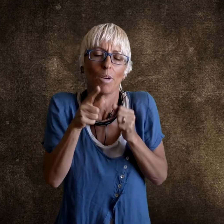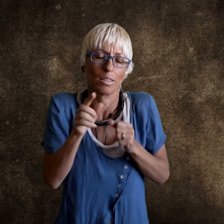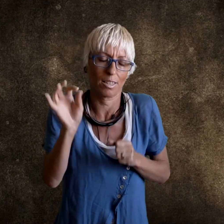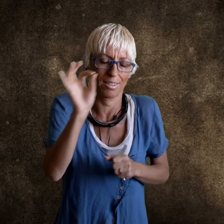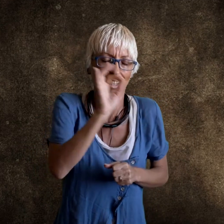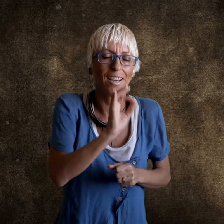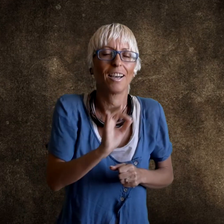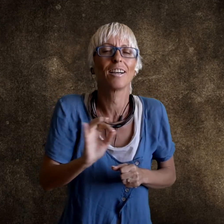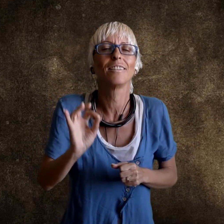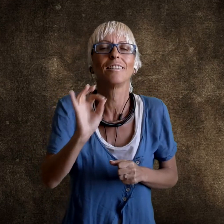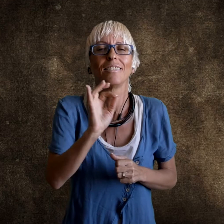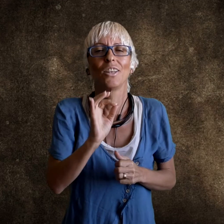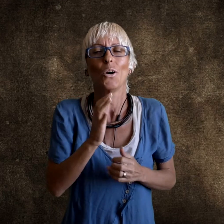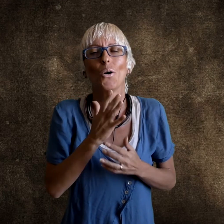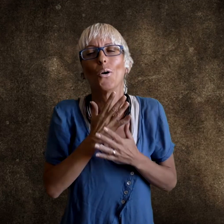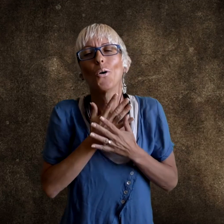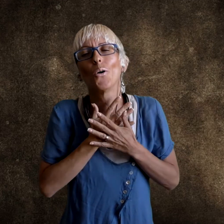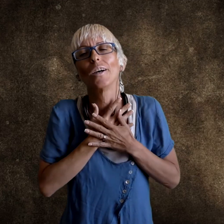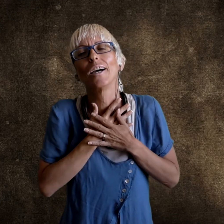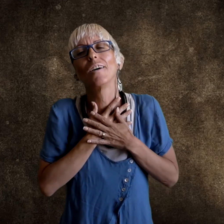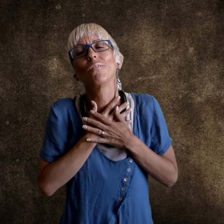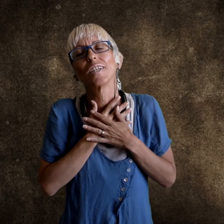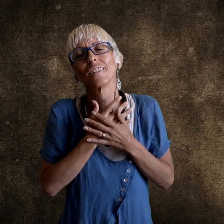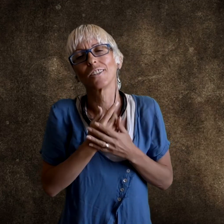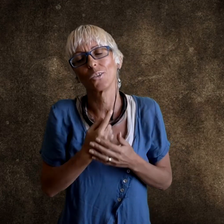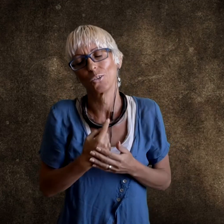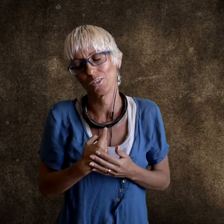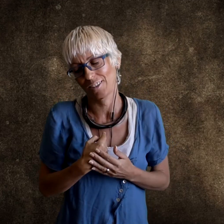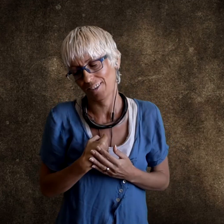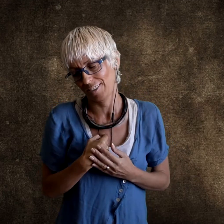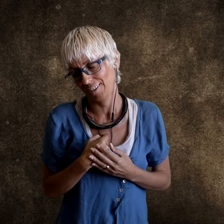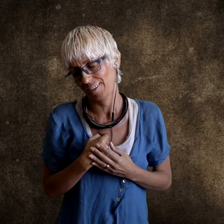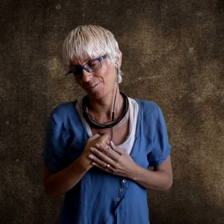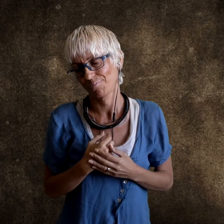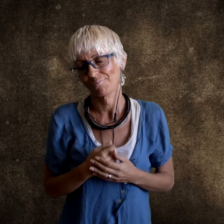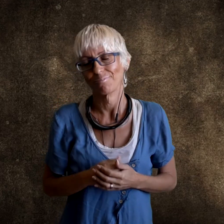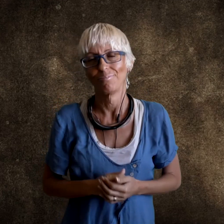if you still love me